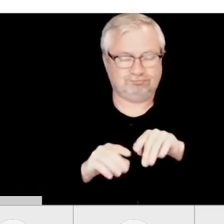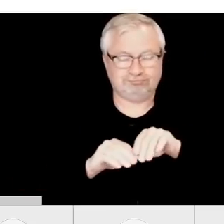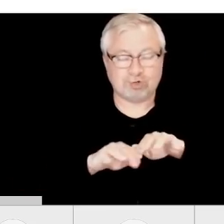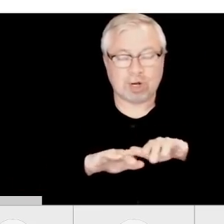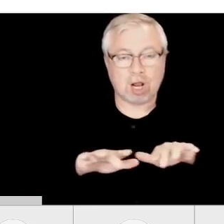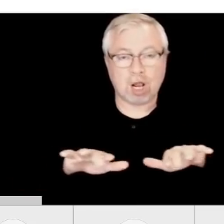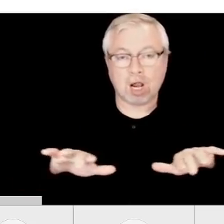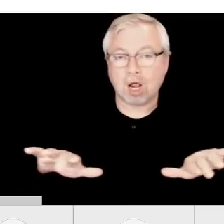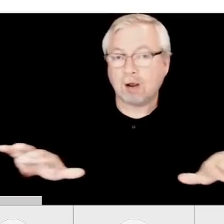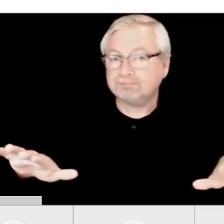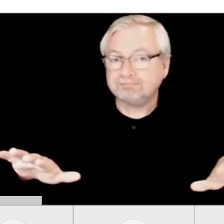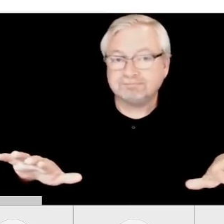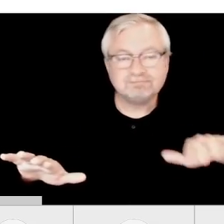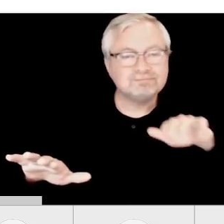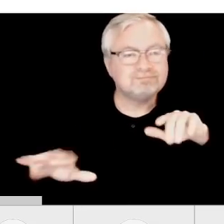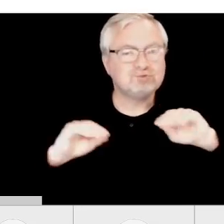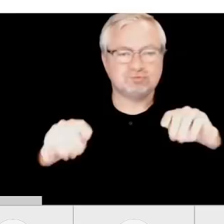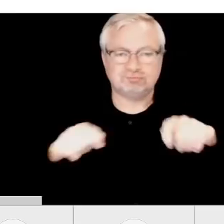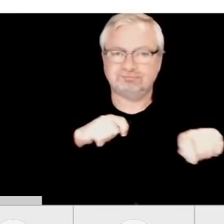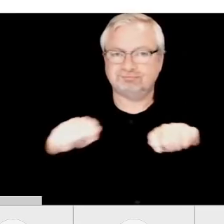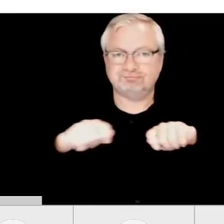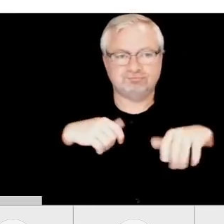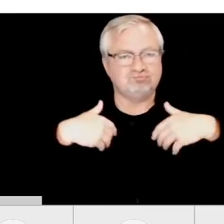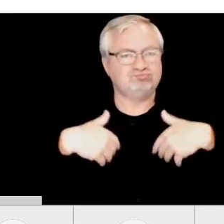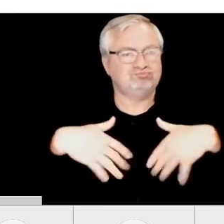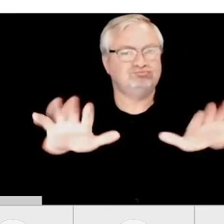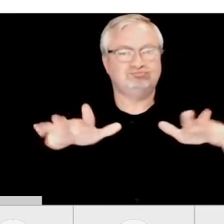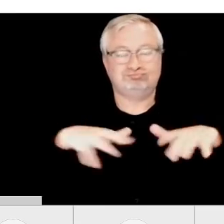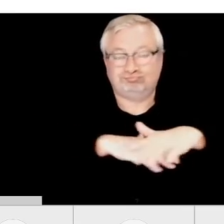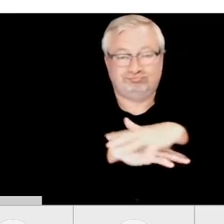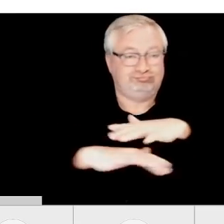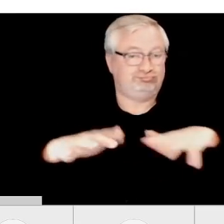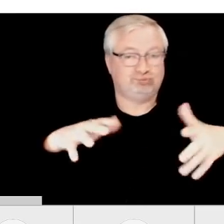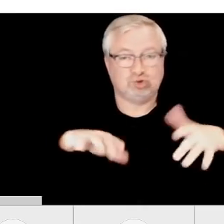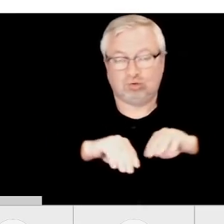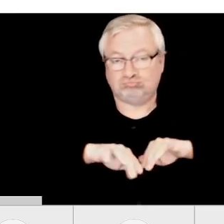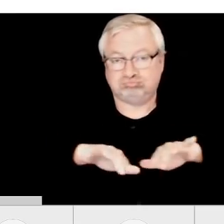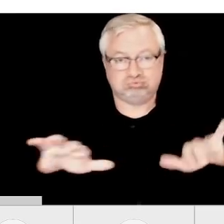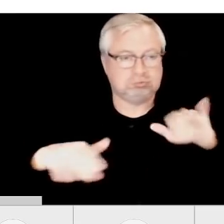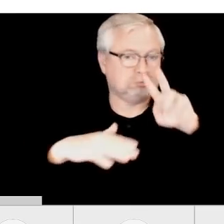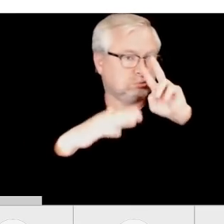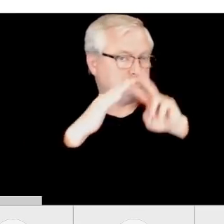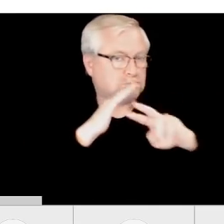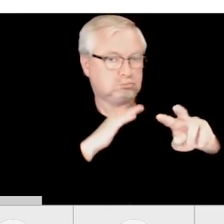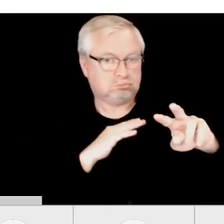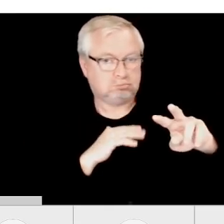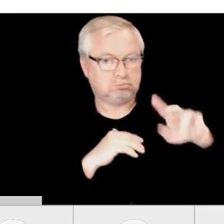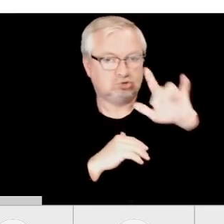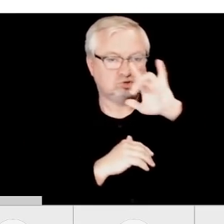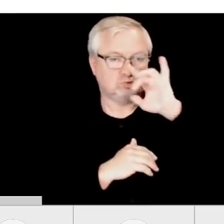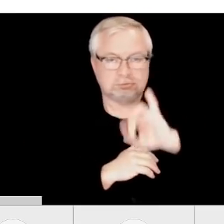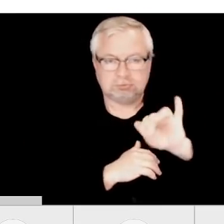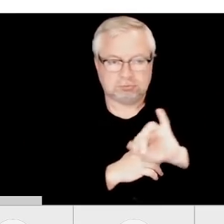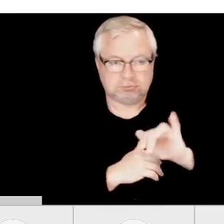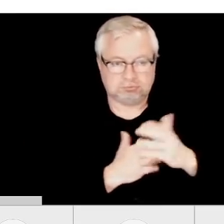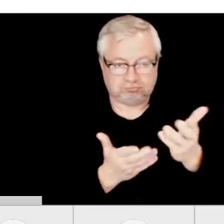showing you in addition to the May estimate. This shows you sort of what that looks like in the context of the peak under